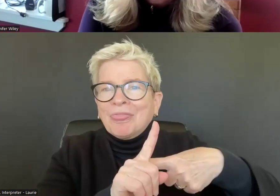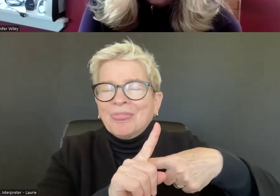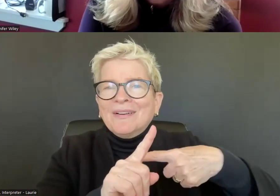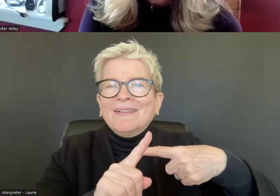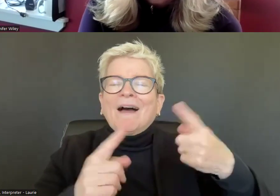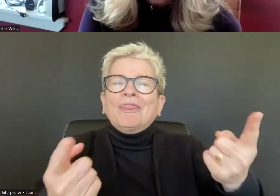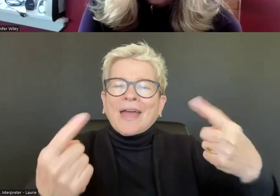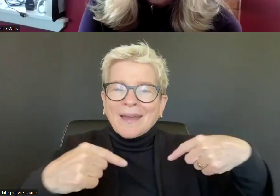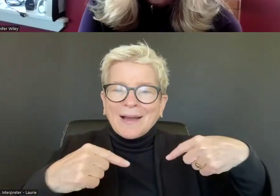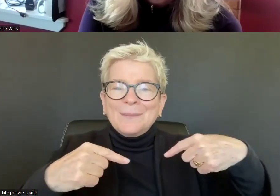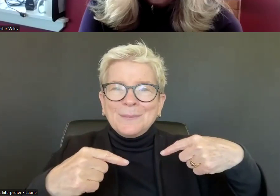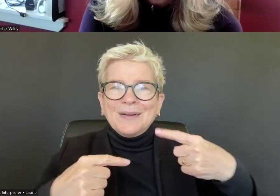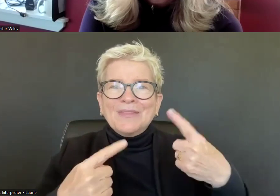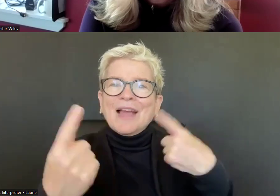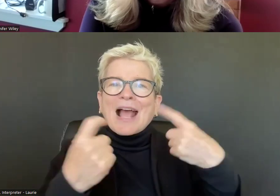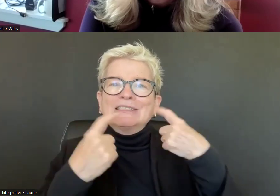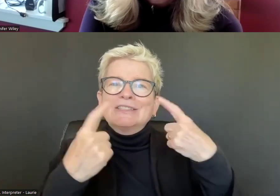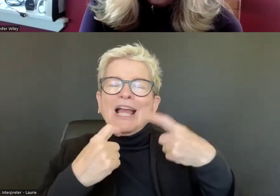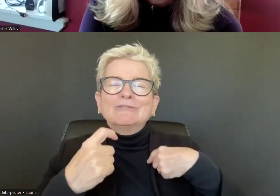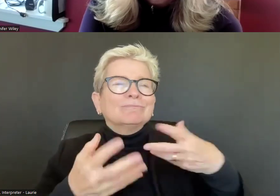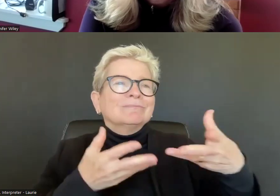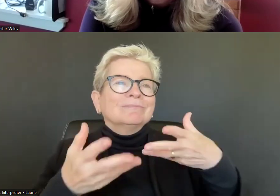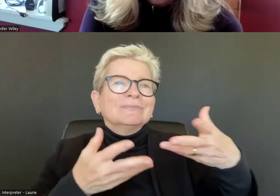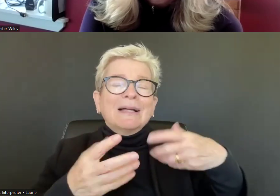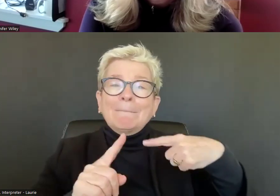they're able to ask questions and we you know, we'll give tours of the school or we'll visit